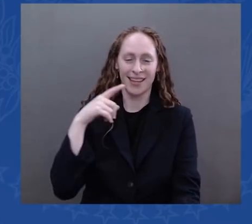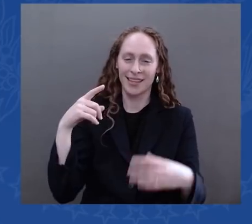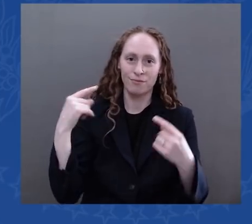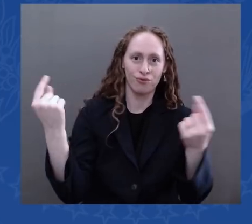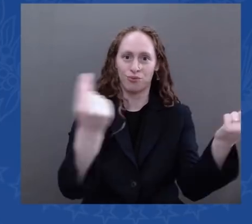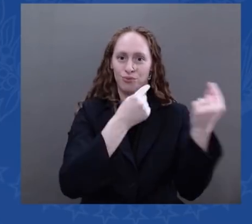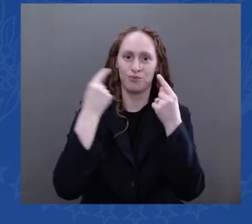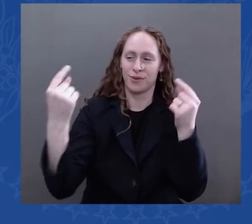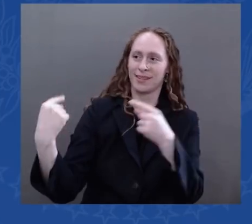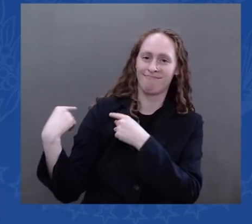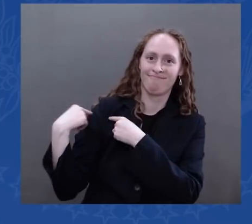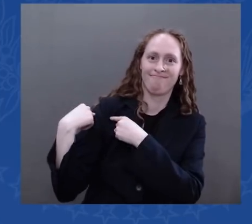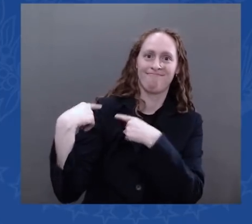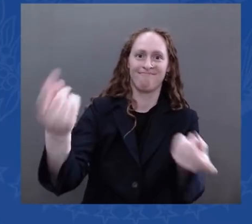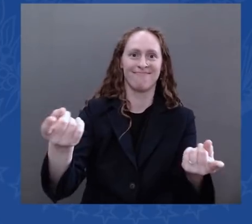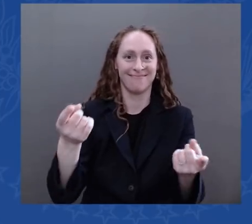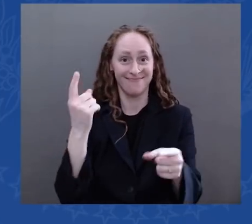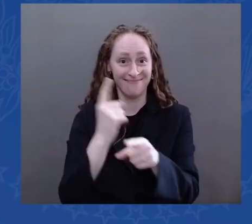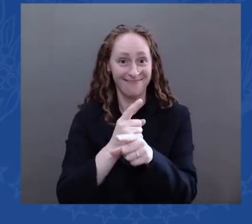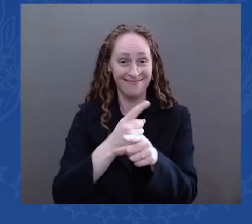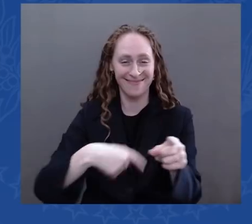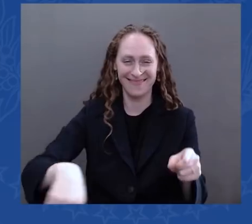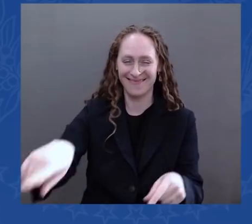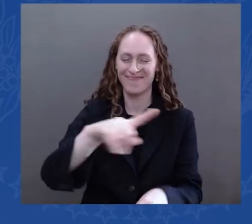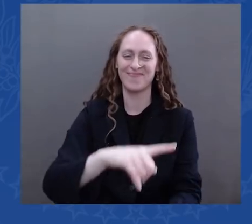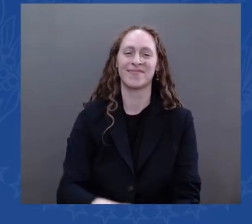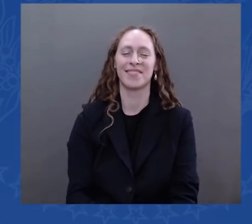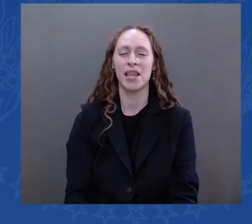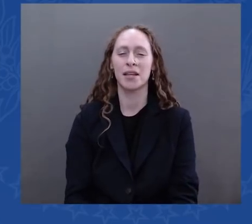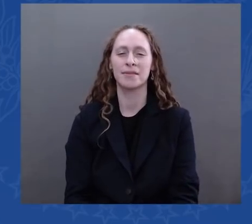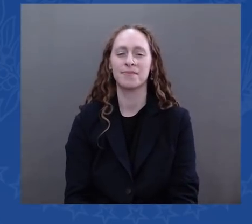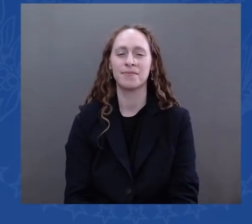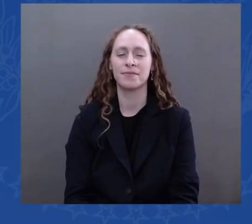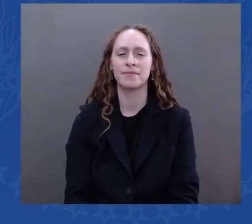The -- let me begin by saying that -- thanking Director Young.